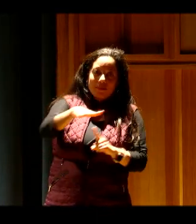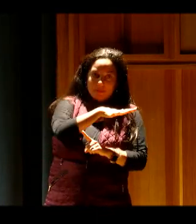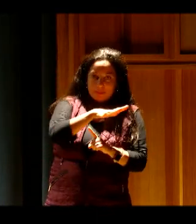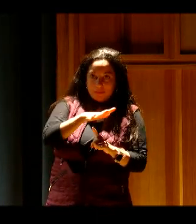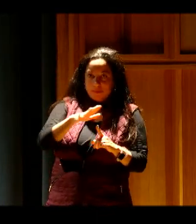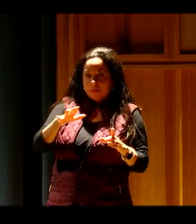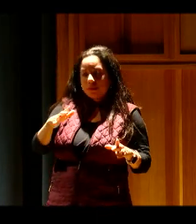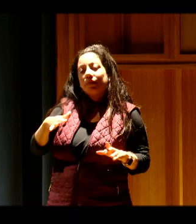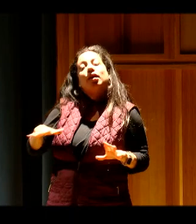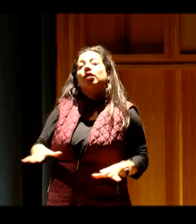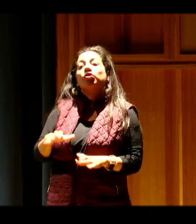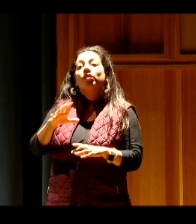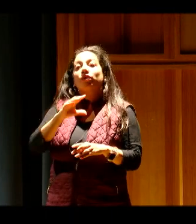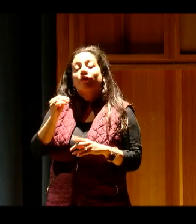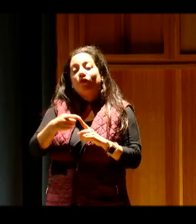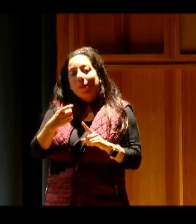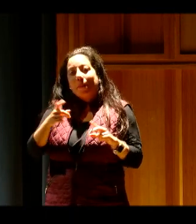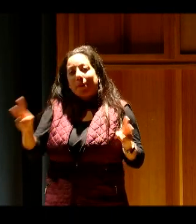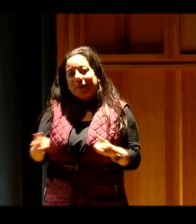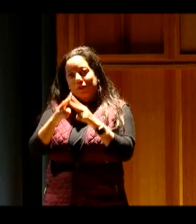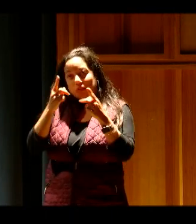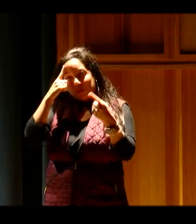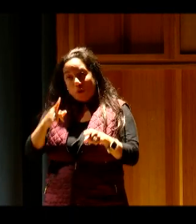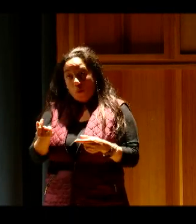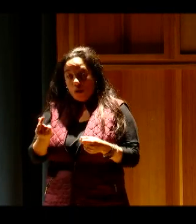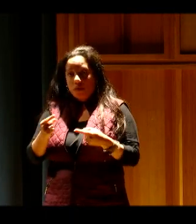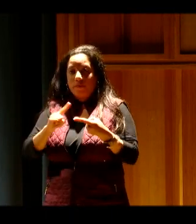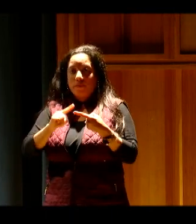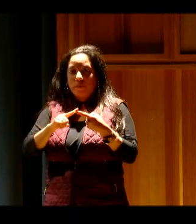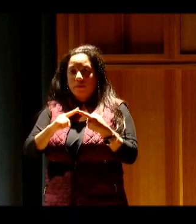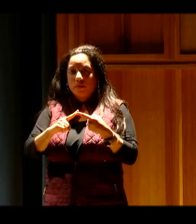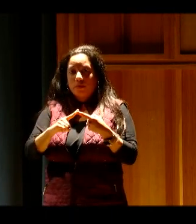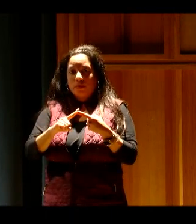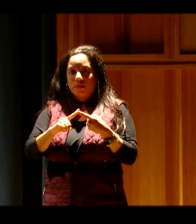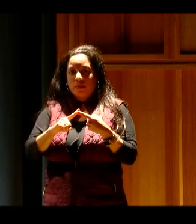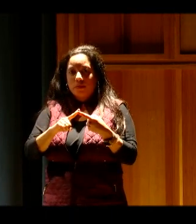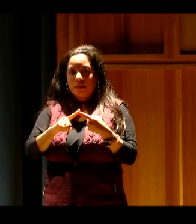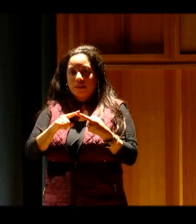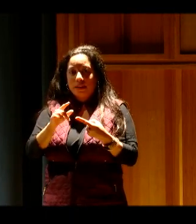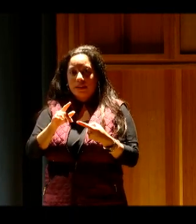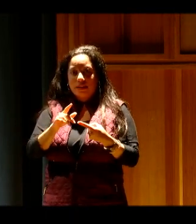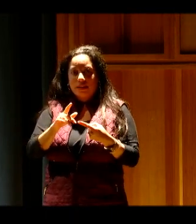And so what are those? One: enhancing adaptive capacity adaptation.